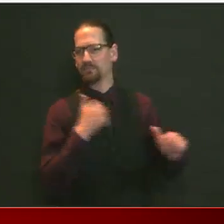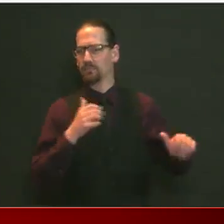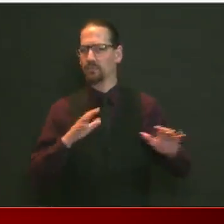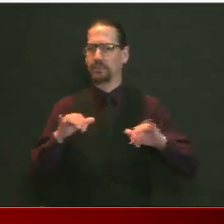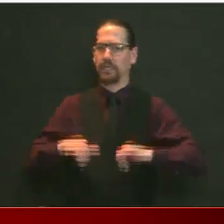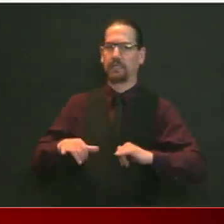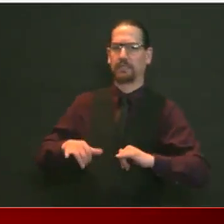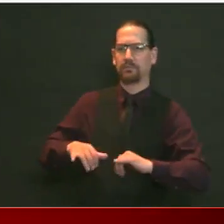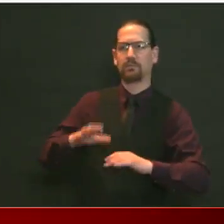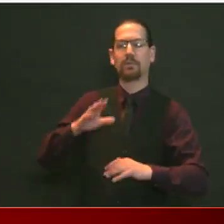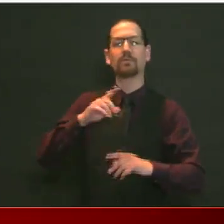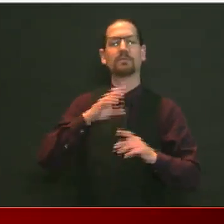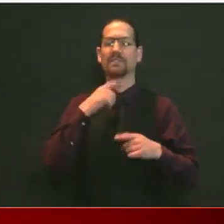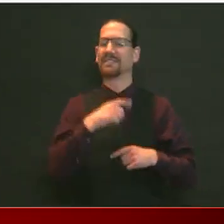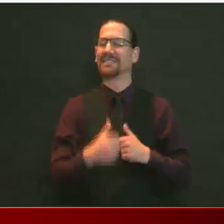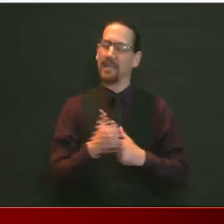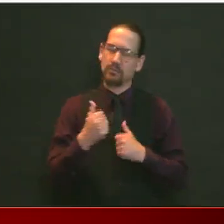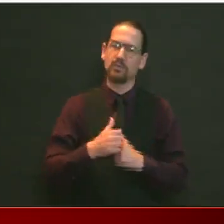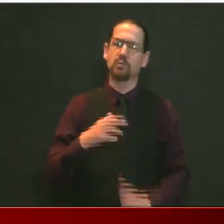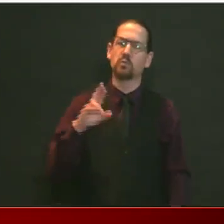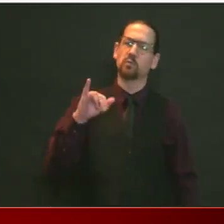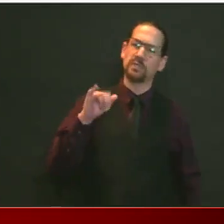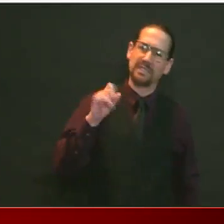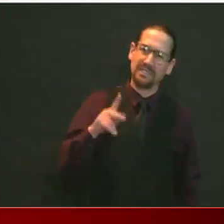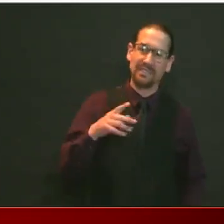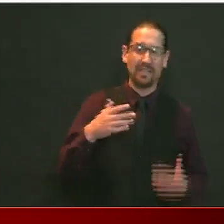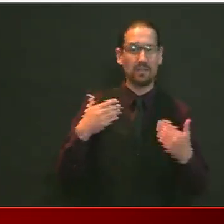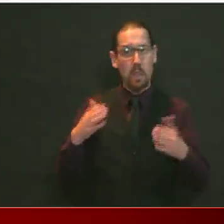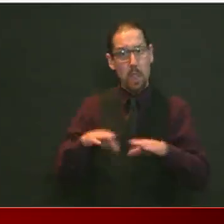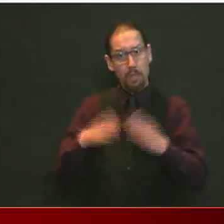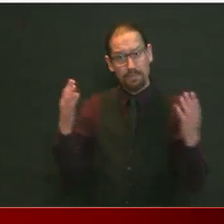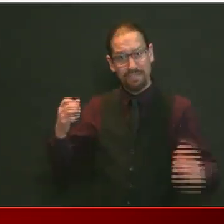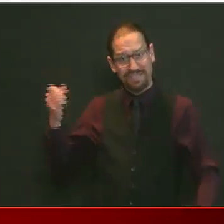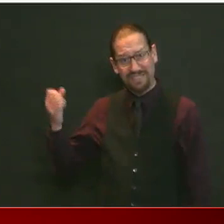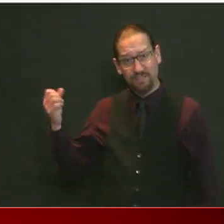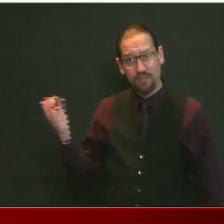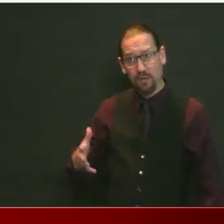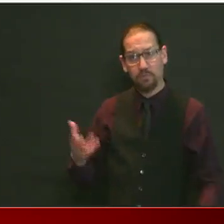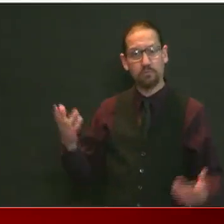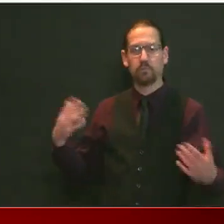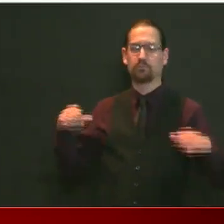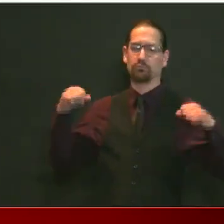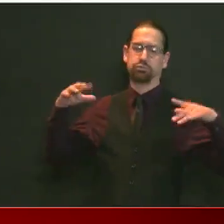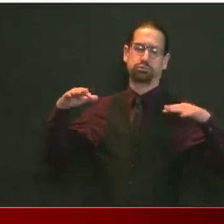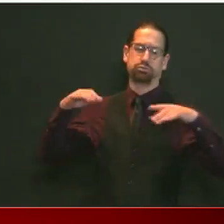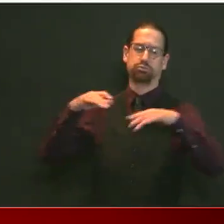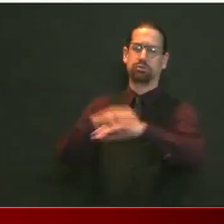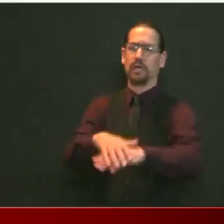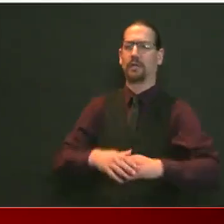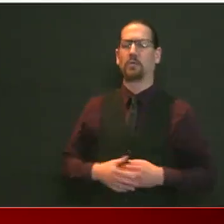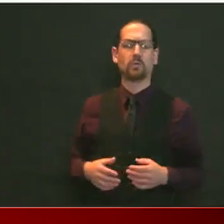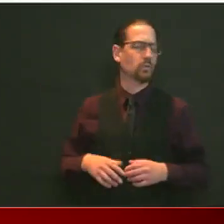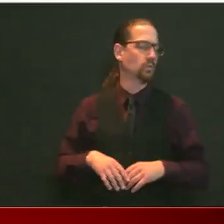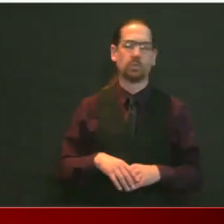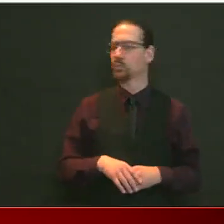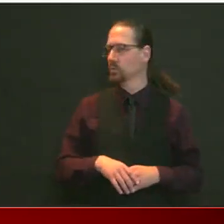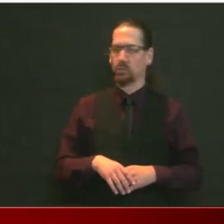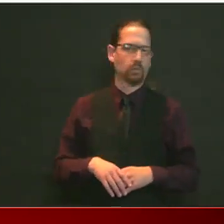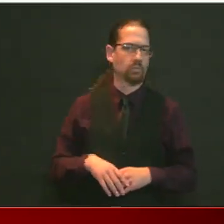RISK. BUT I HOPE WE WON'T BE THAT FAR BEHIND AND I HOPE IN A FEW WEEKS, IT WILL BE OK. AT THE END OF THE DAY, THAT'S A BIG RISK.